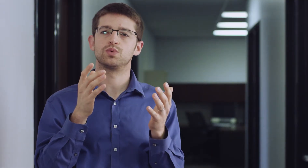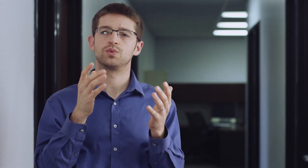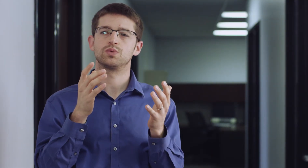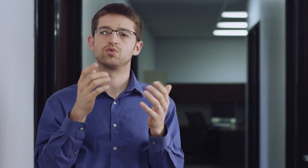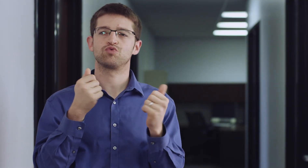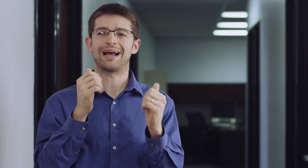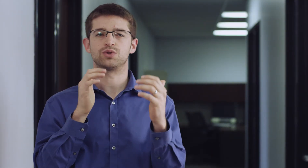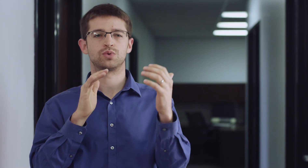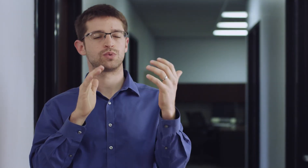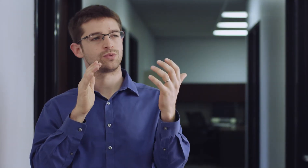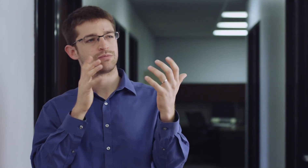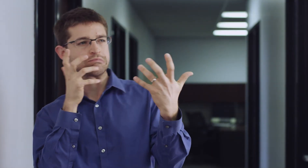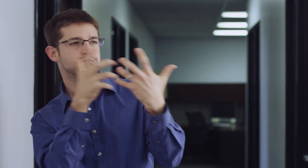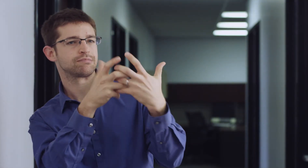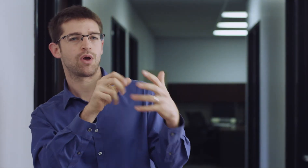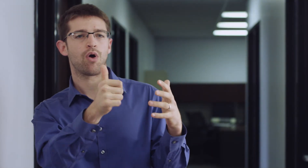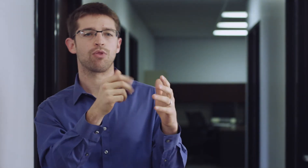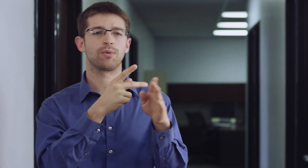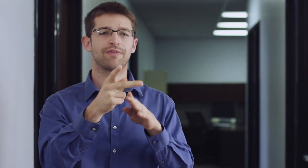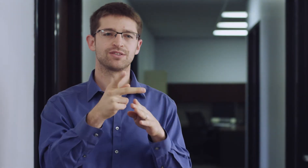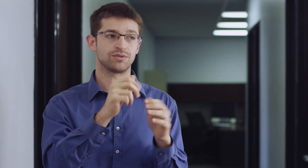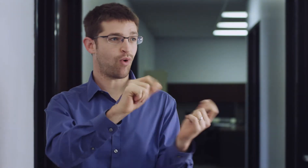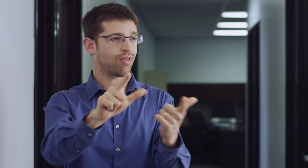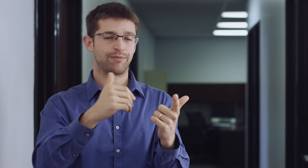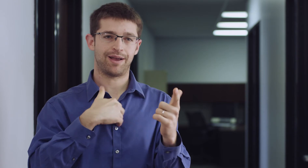It's important that we try to model other professions.